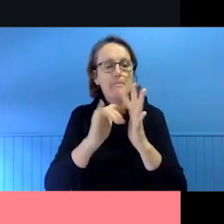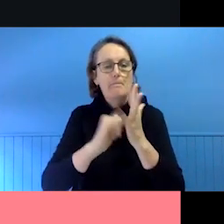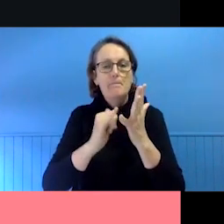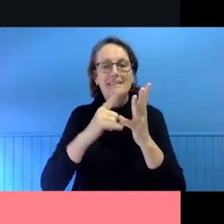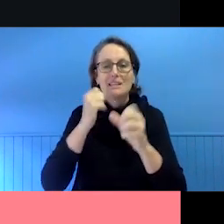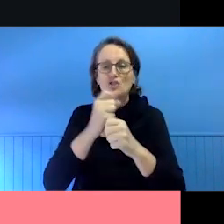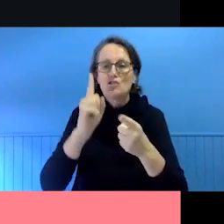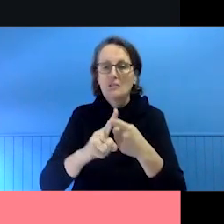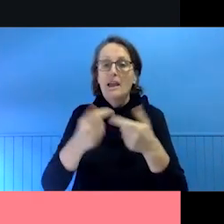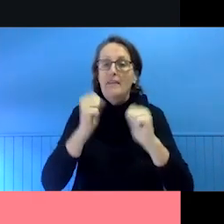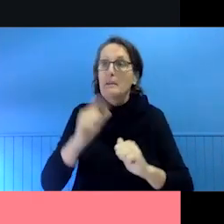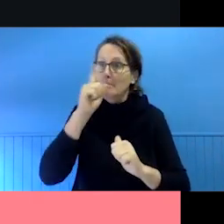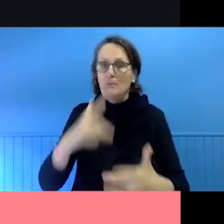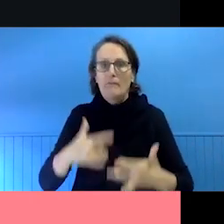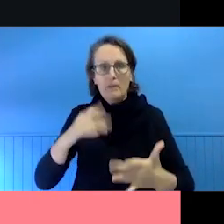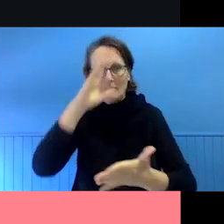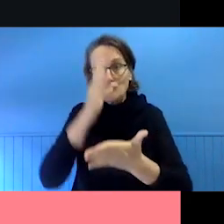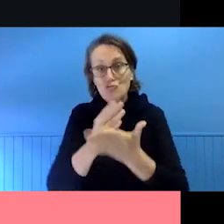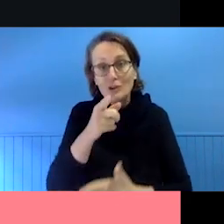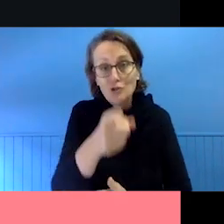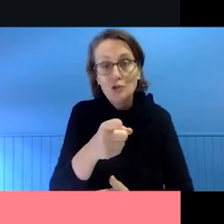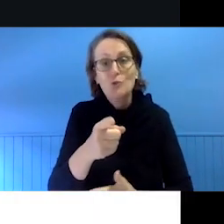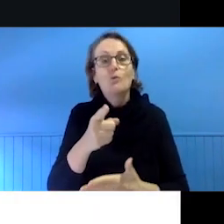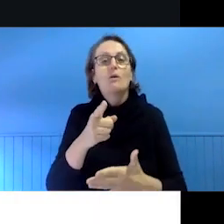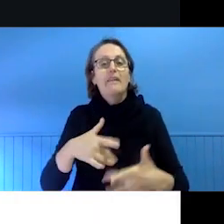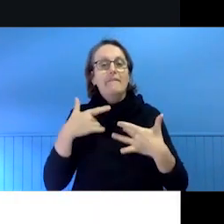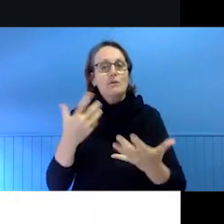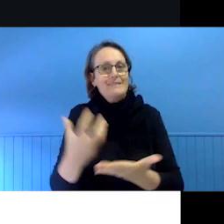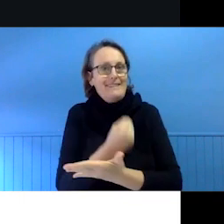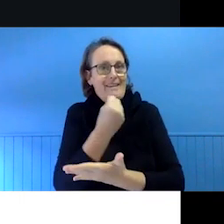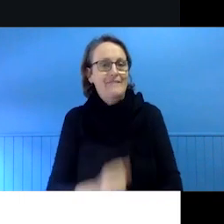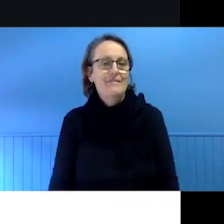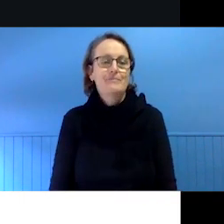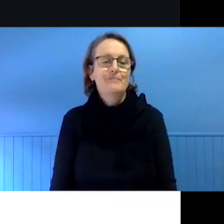consistent with your messaging. Then you want to identify your audiences